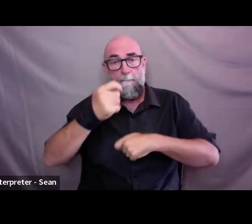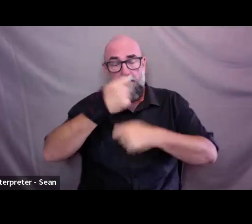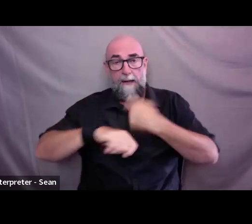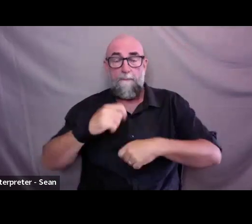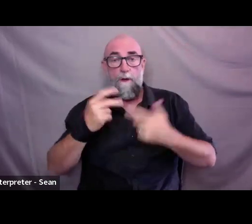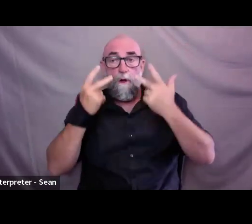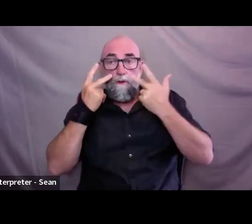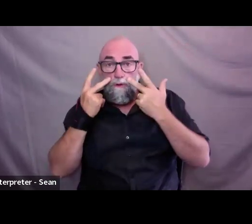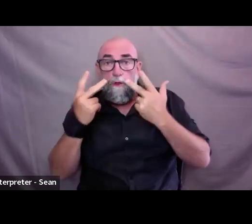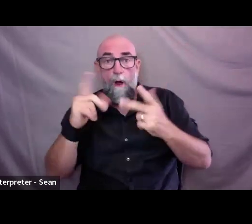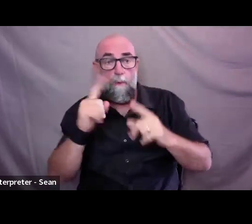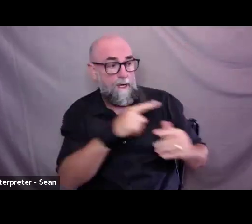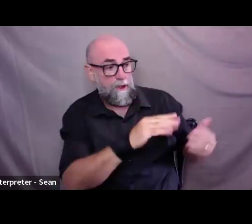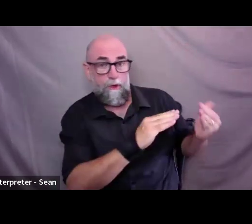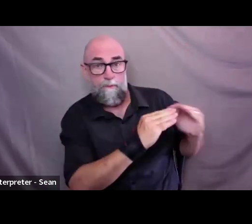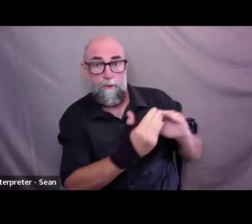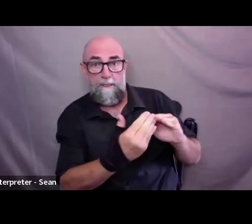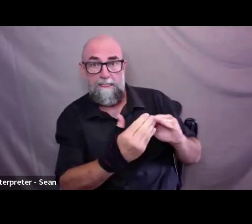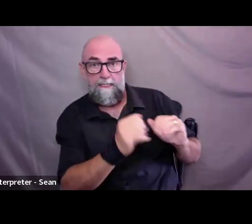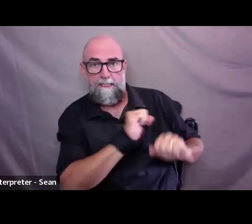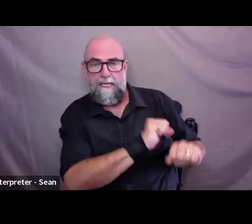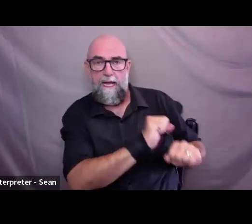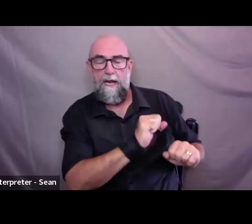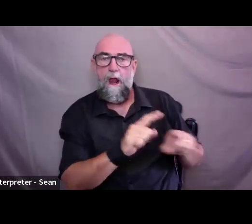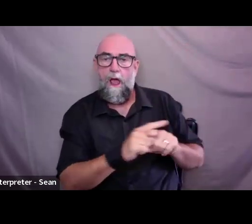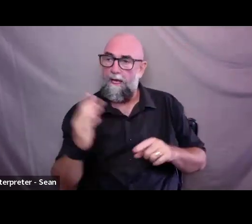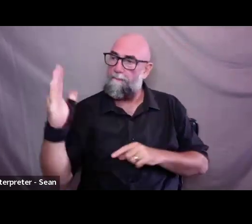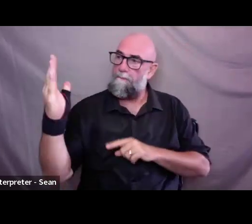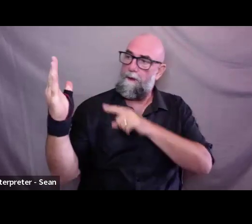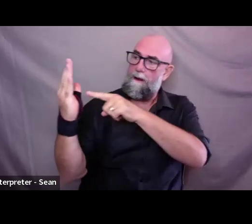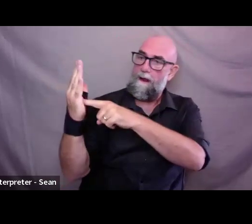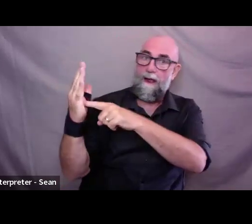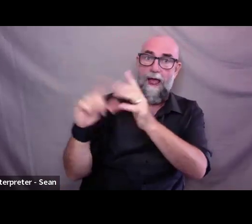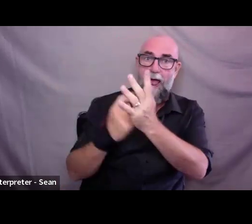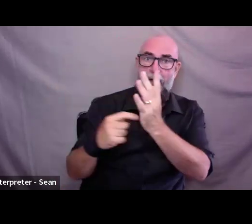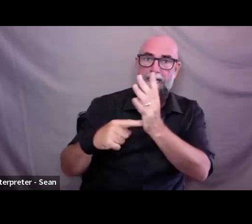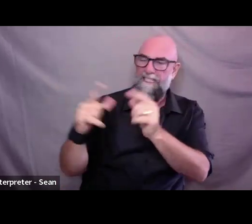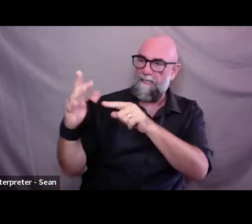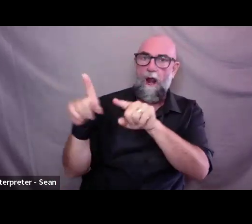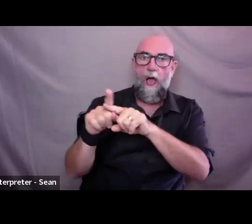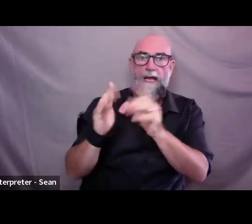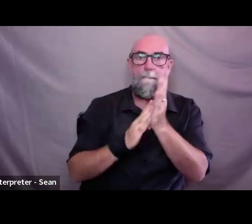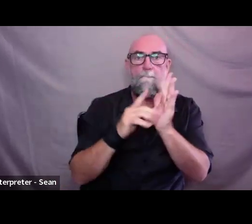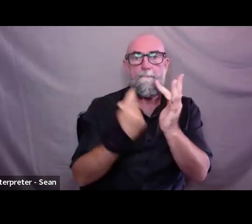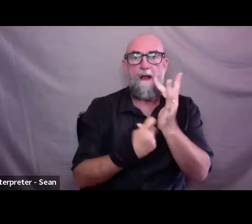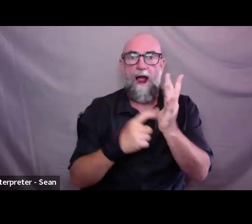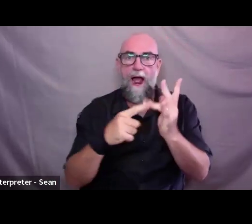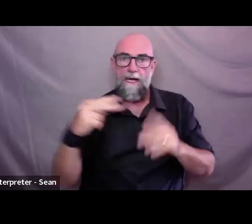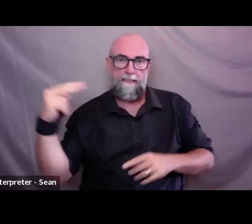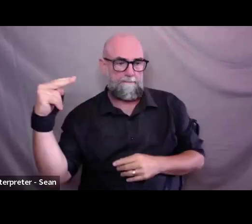about arts in the broader sense of the word, can also help us cross a threshold and see the world differently and see the